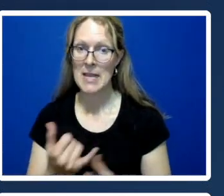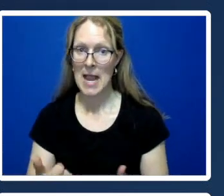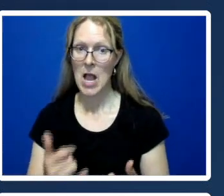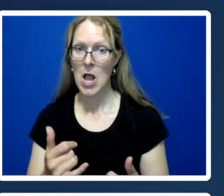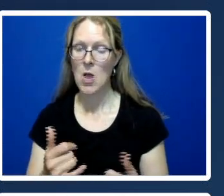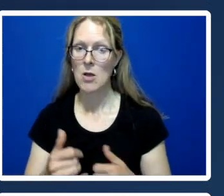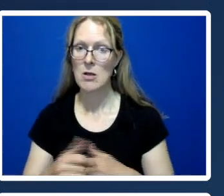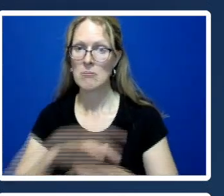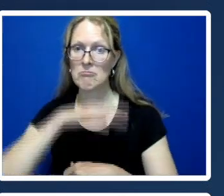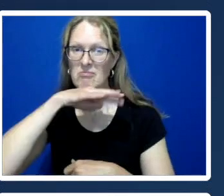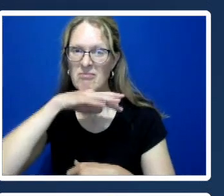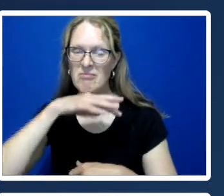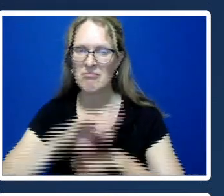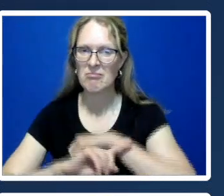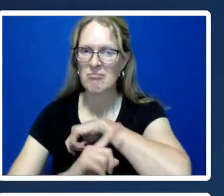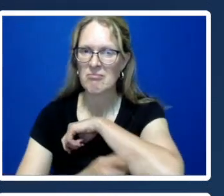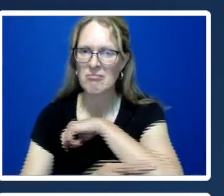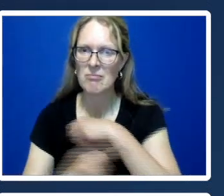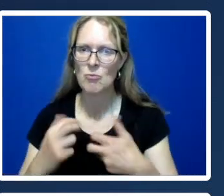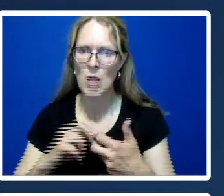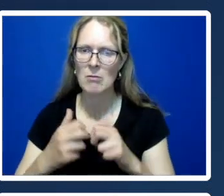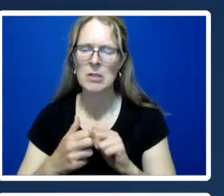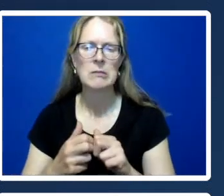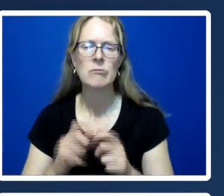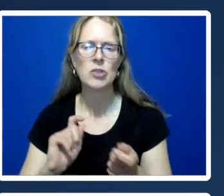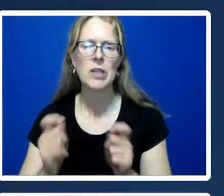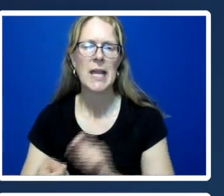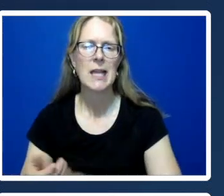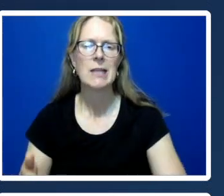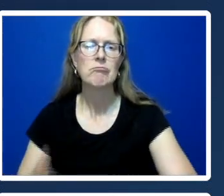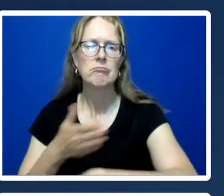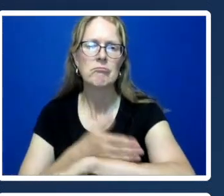But I think one of my favorite projects altogether was also in Frankfort,